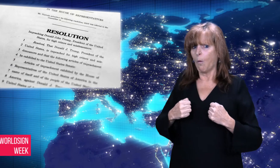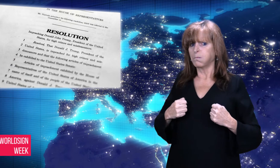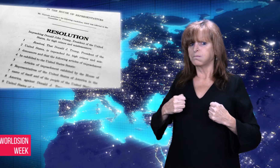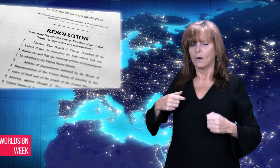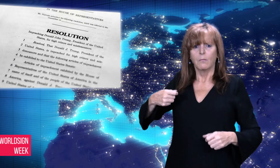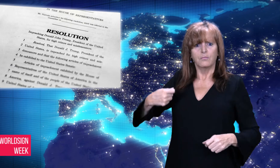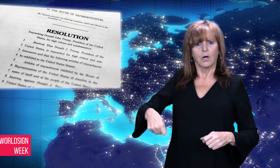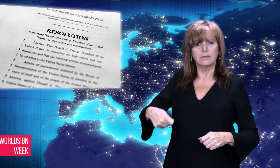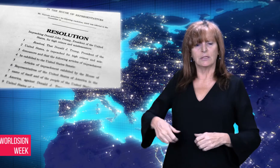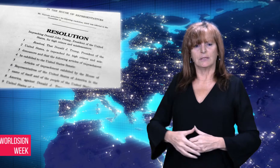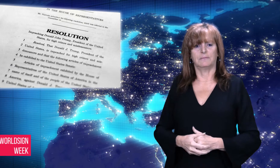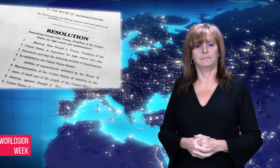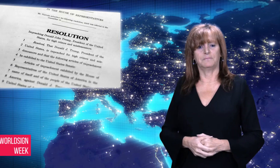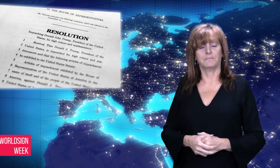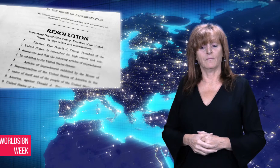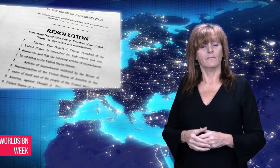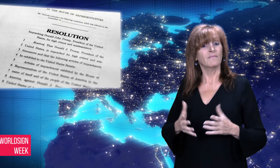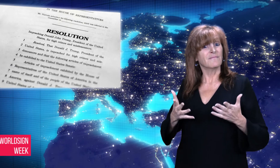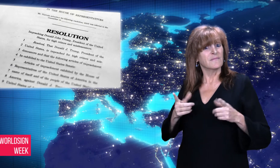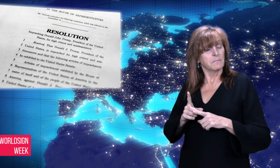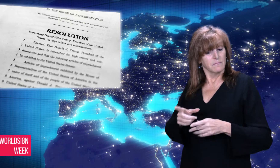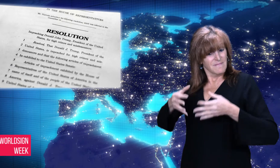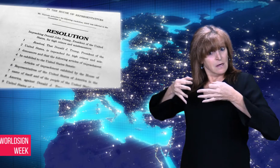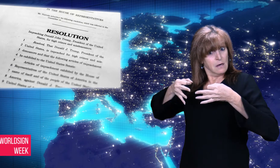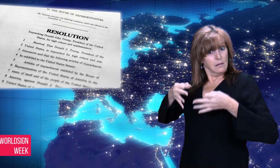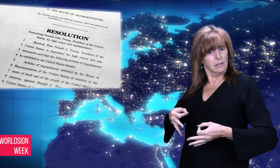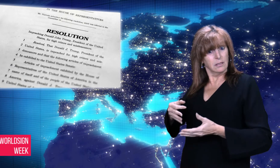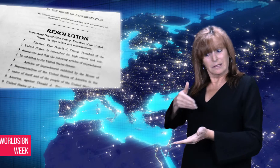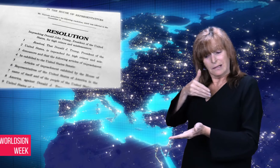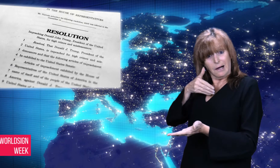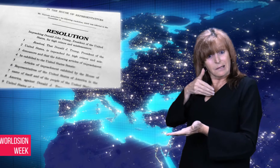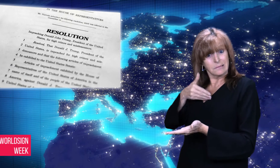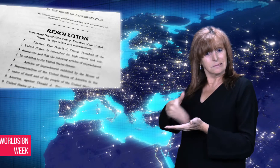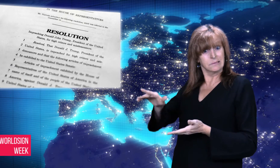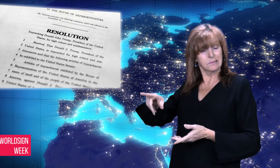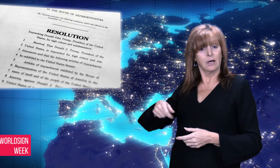To formally impeach President Trump, the full